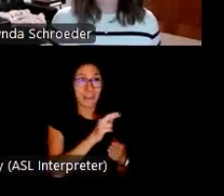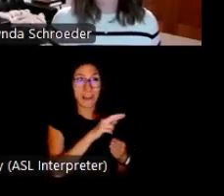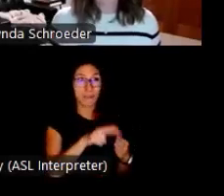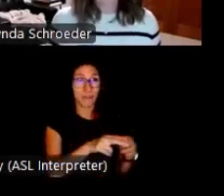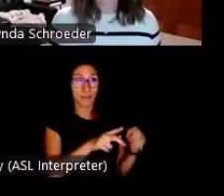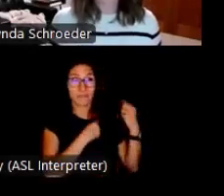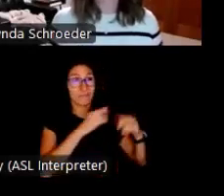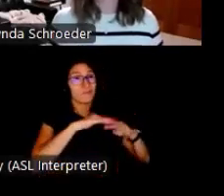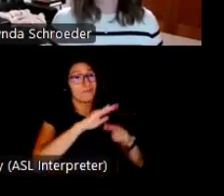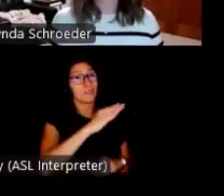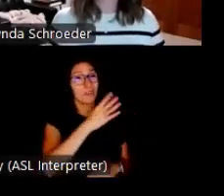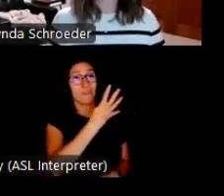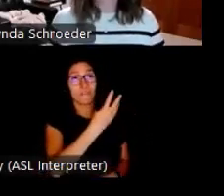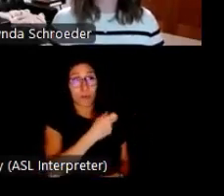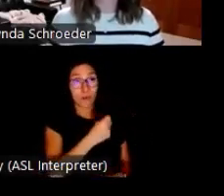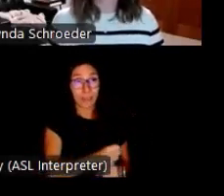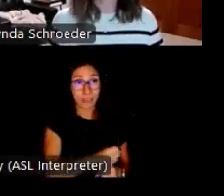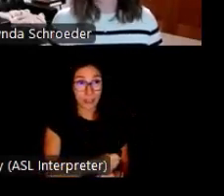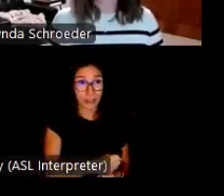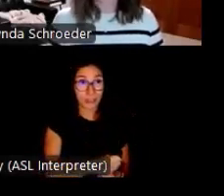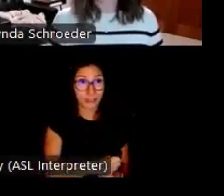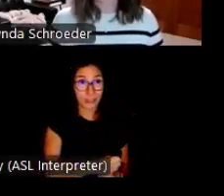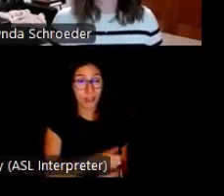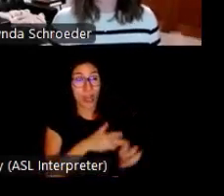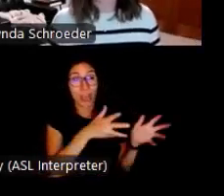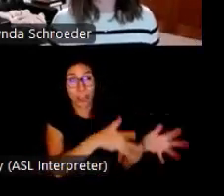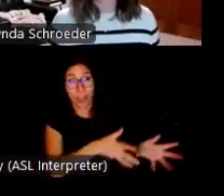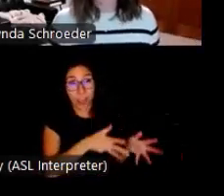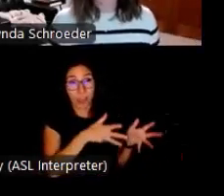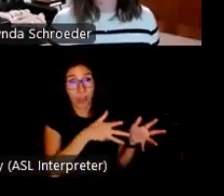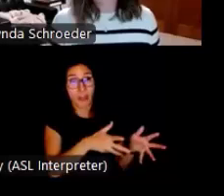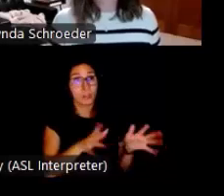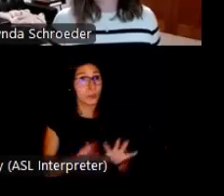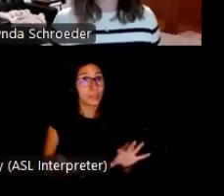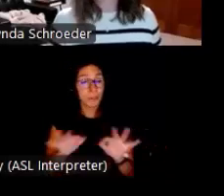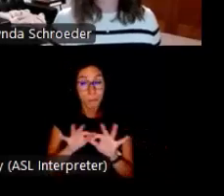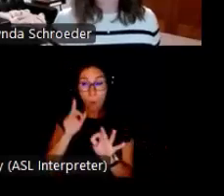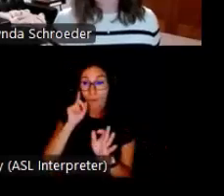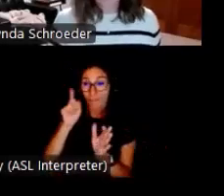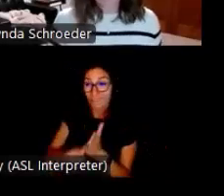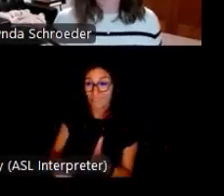to do this work, we want to be able to then share these results quickly. We don't want to wait a year for them